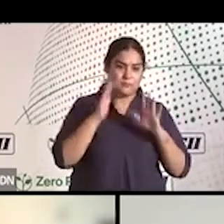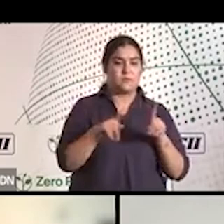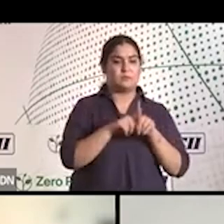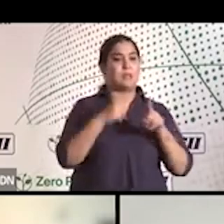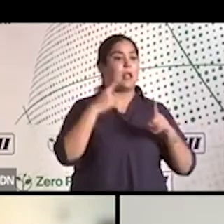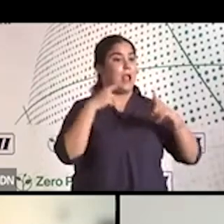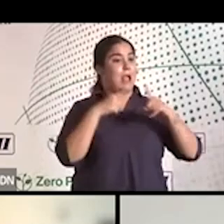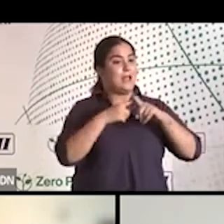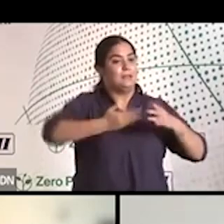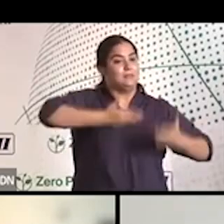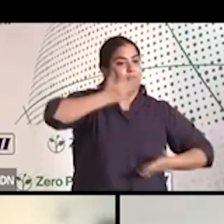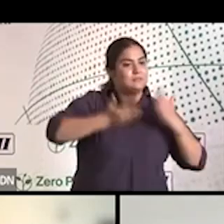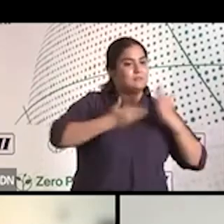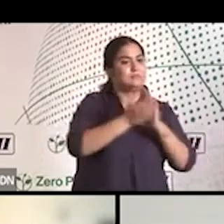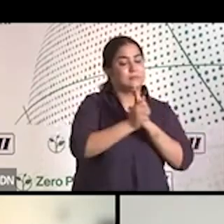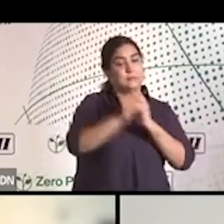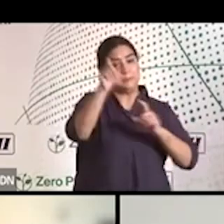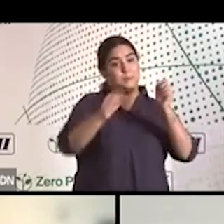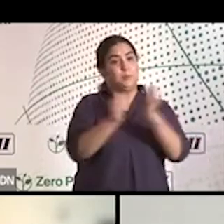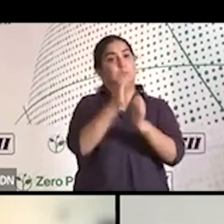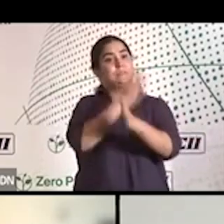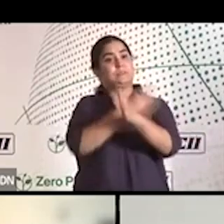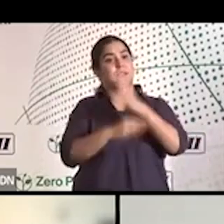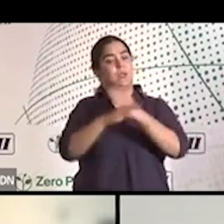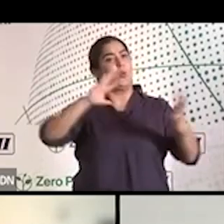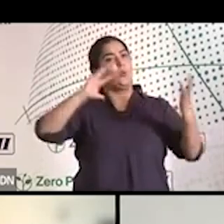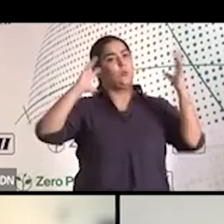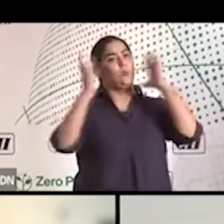academies for people with disabilities around the world.